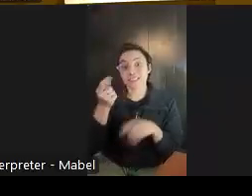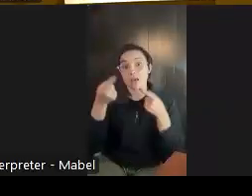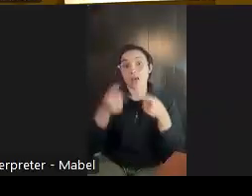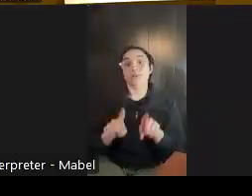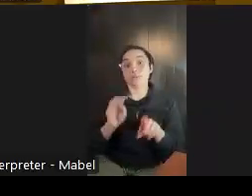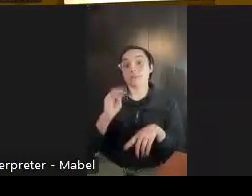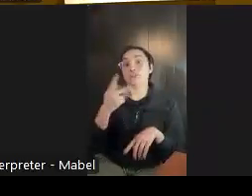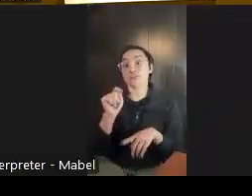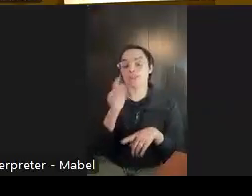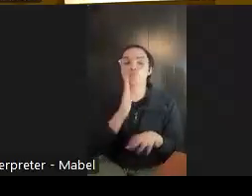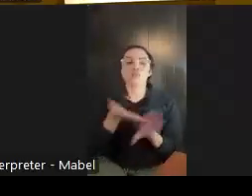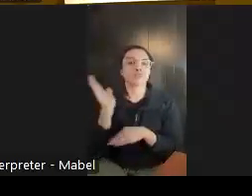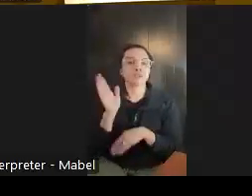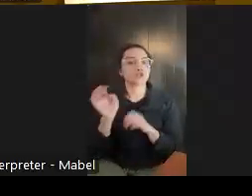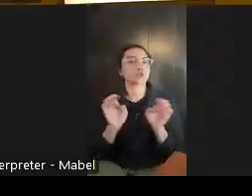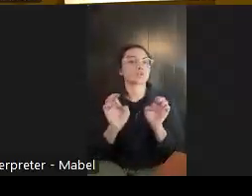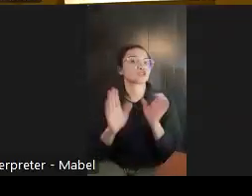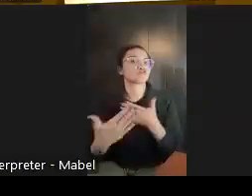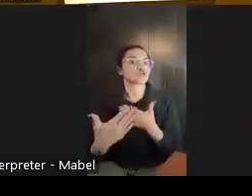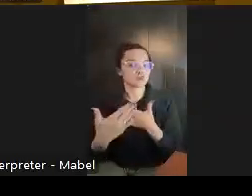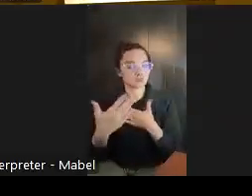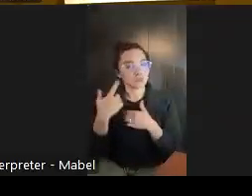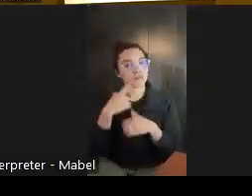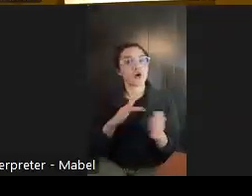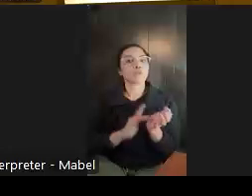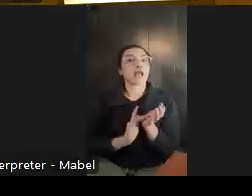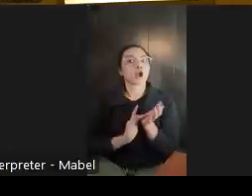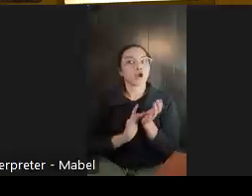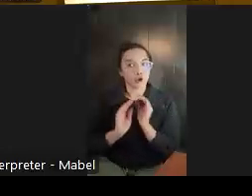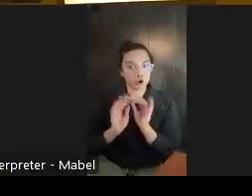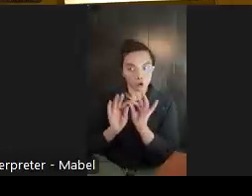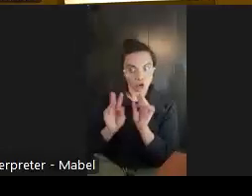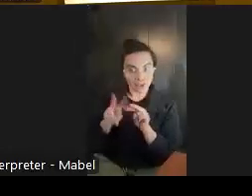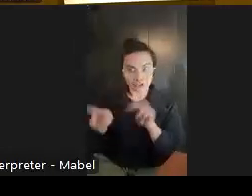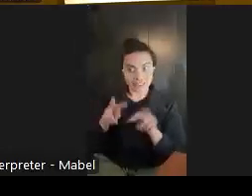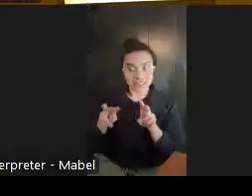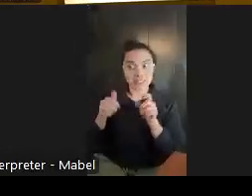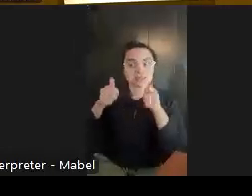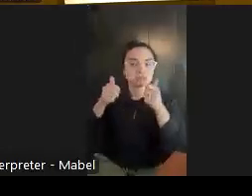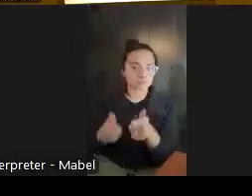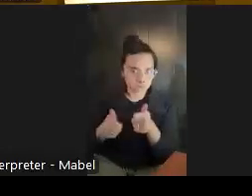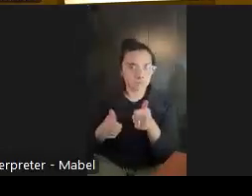to the emergency room um for medical clearance and anybody who really needs that medical clearance or